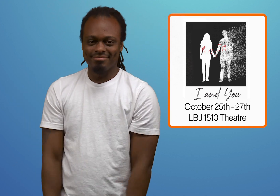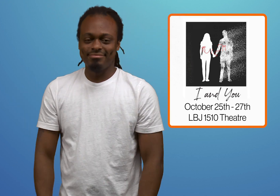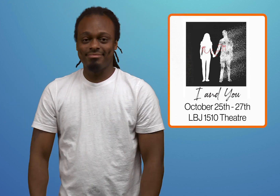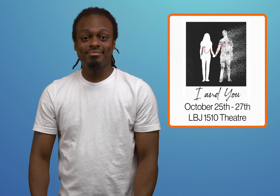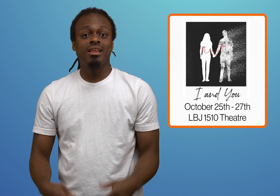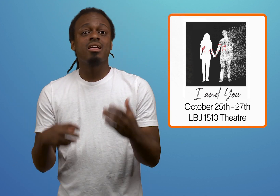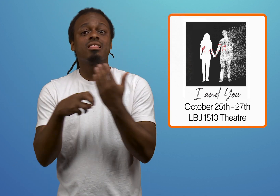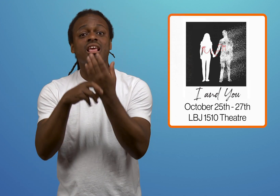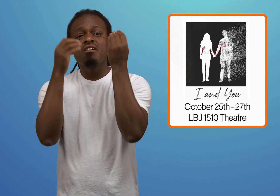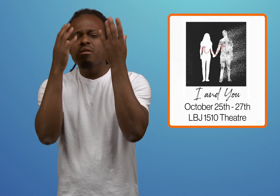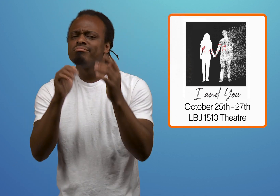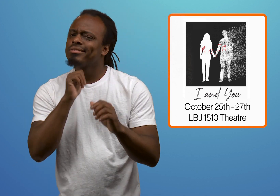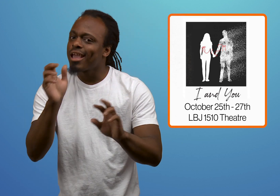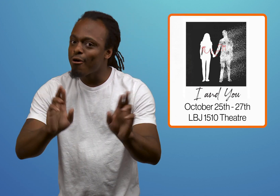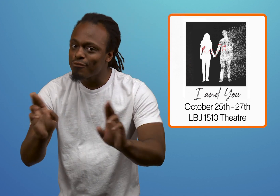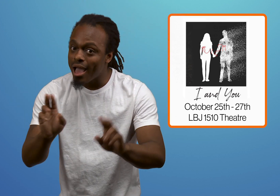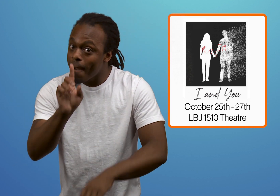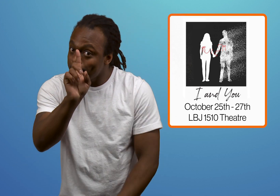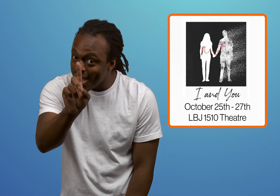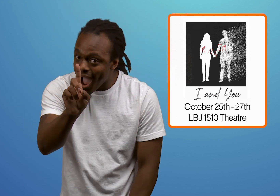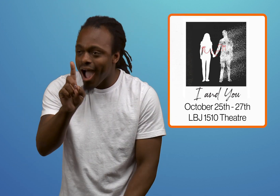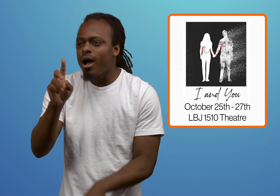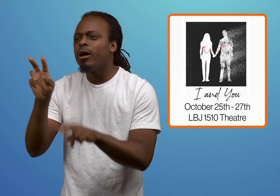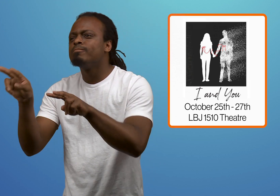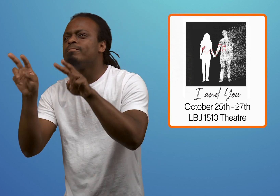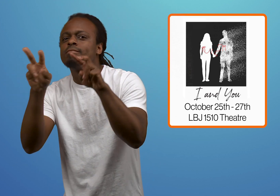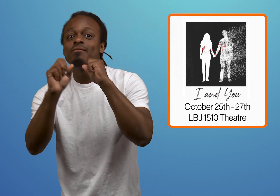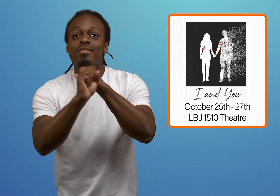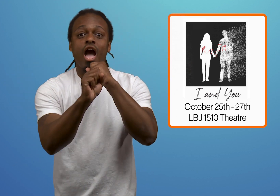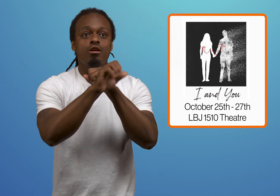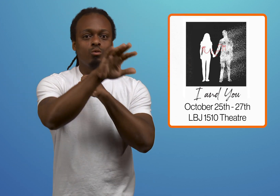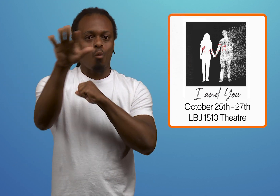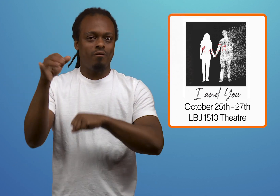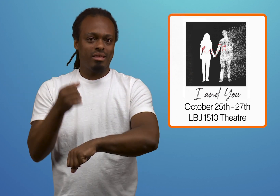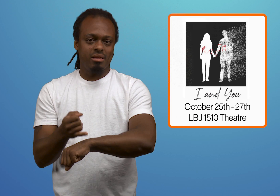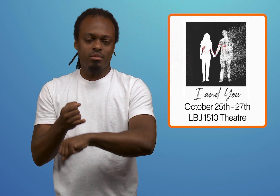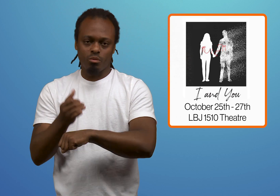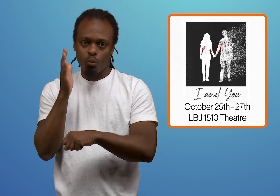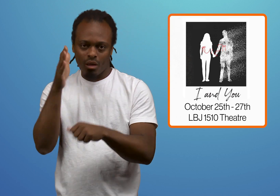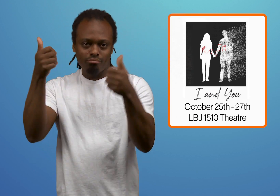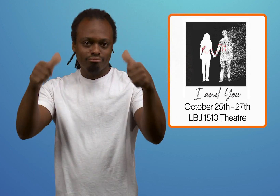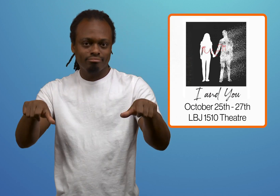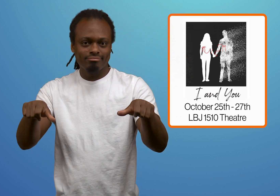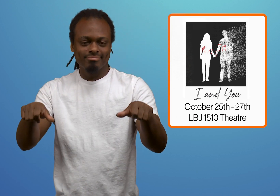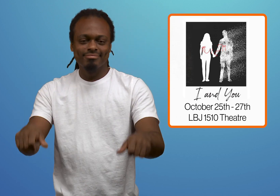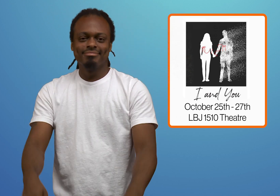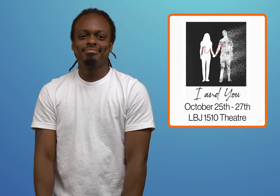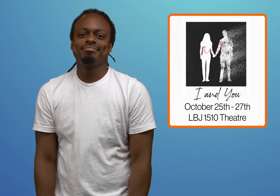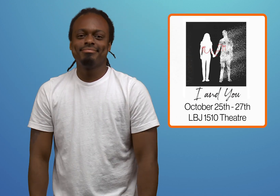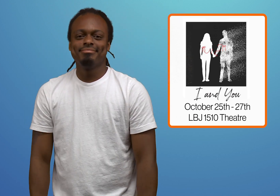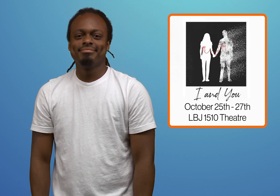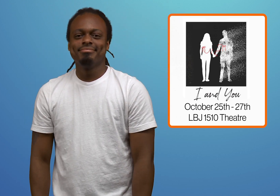Check it out! Ticketing information isn’t available yet, but keep an eye out for flyers around campus!